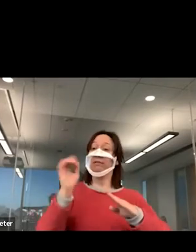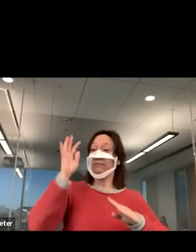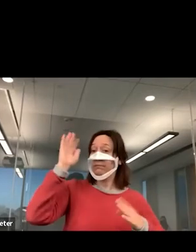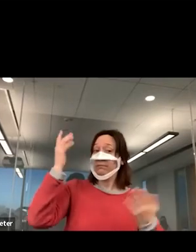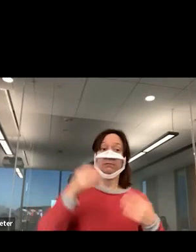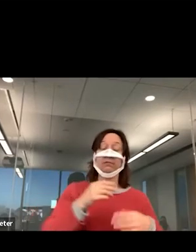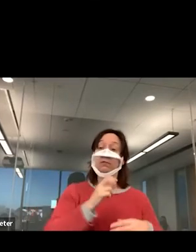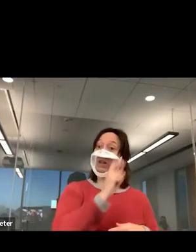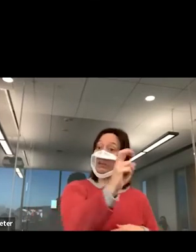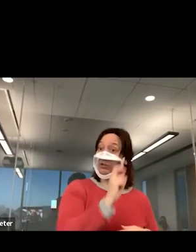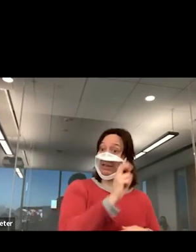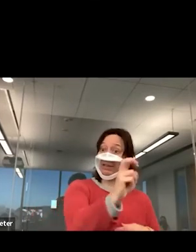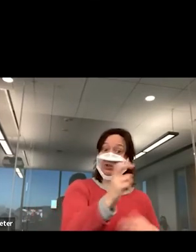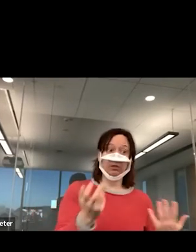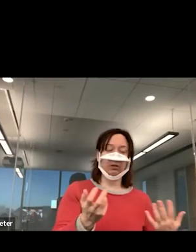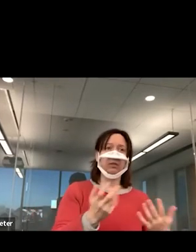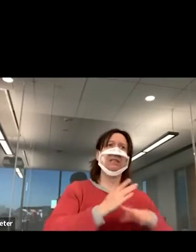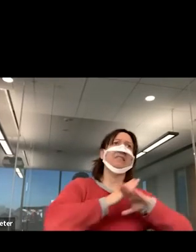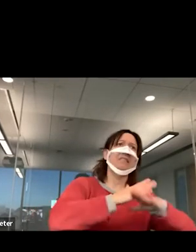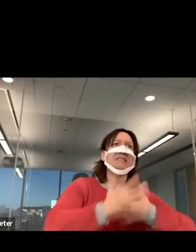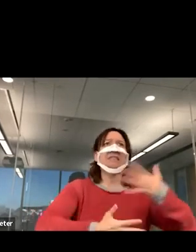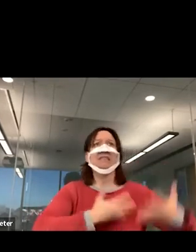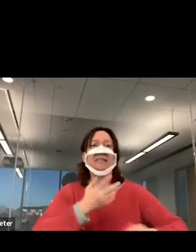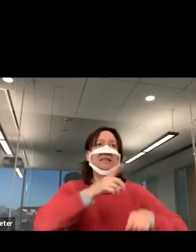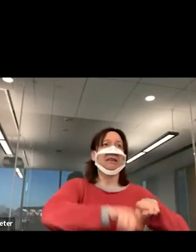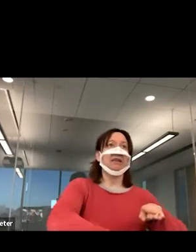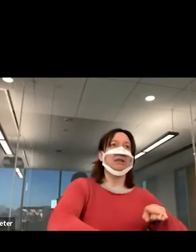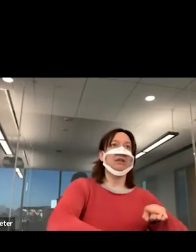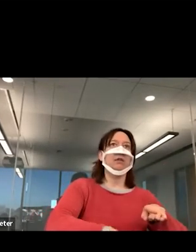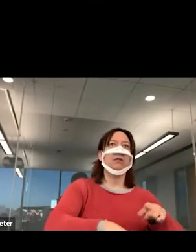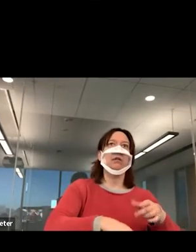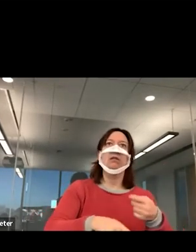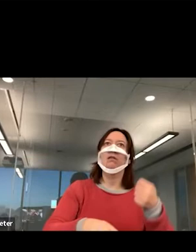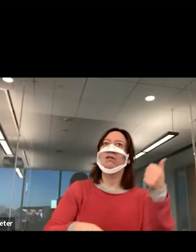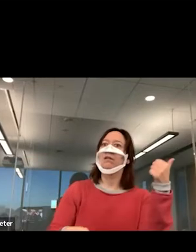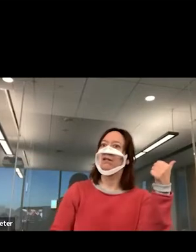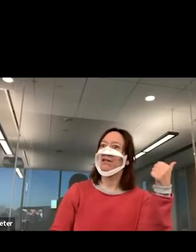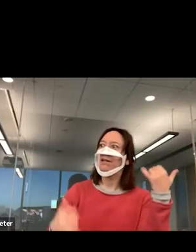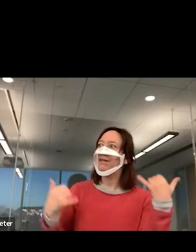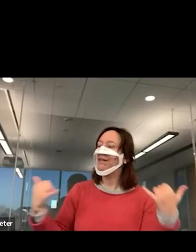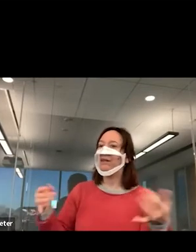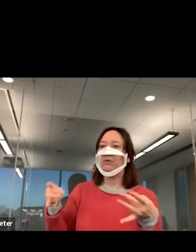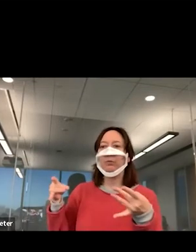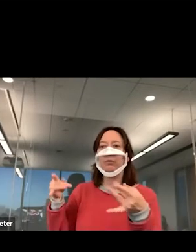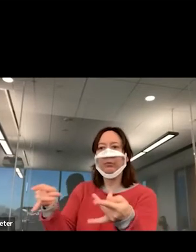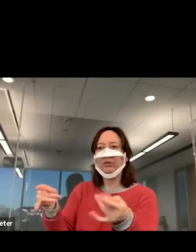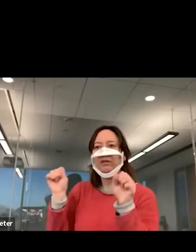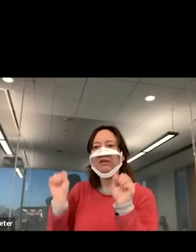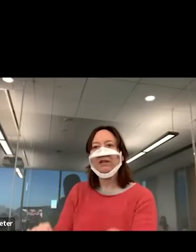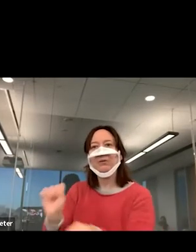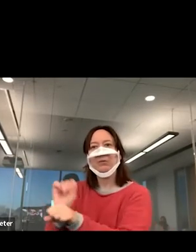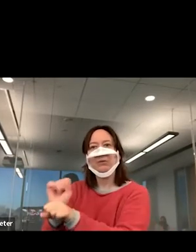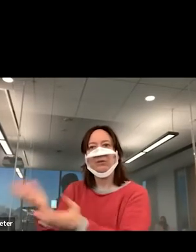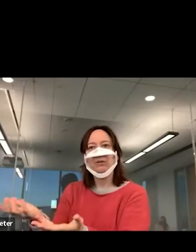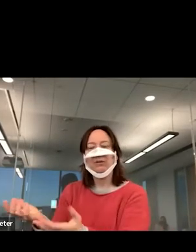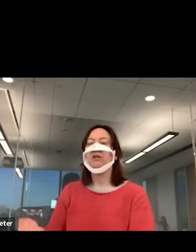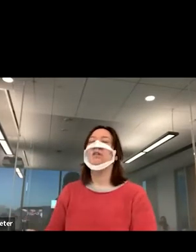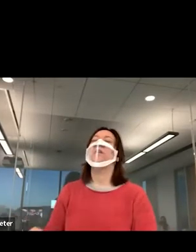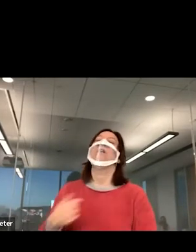and do a job have now been eliminated and i think that's just incredible so why don't i stop there